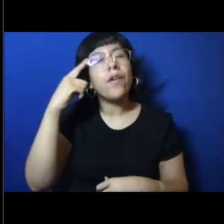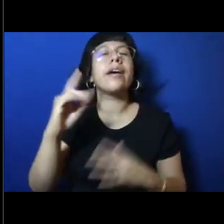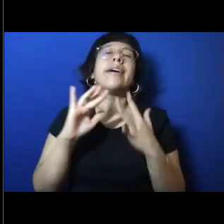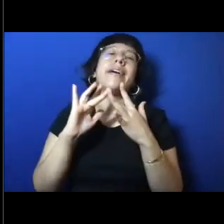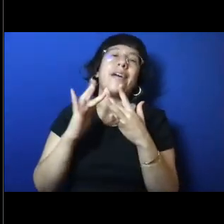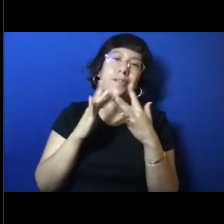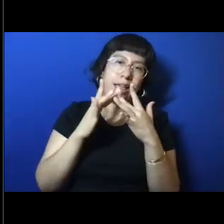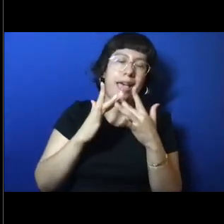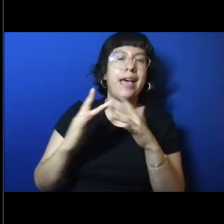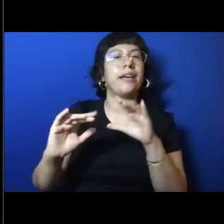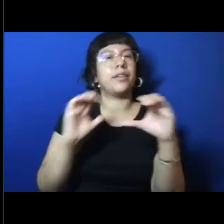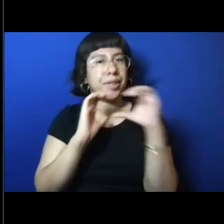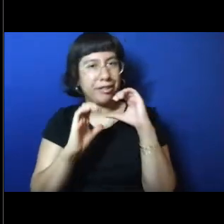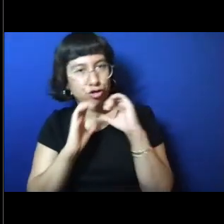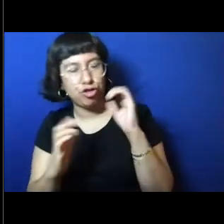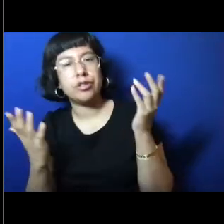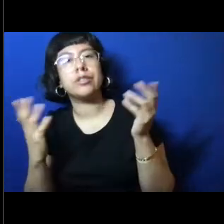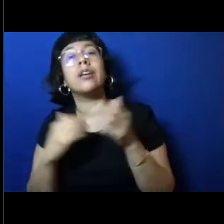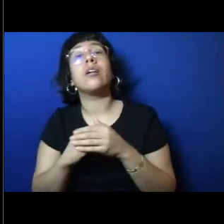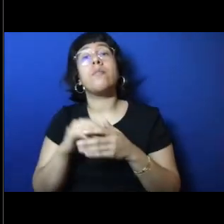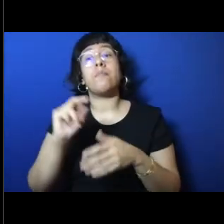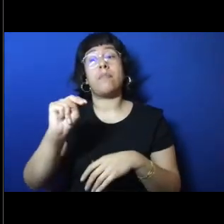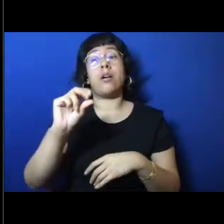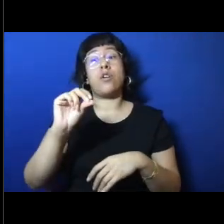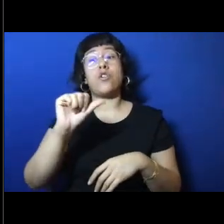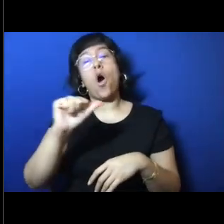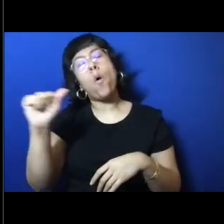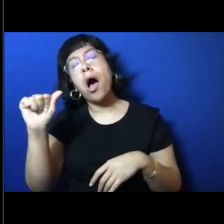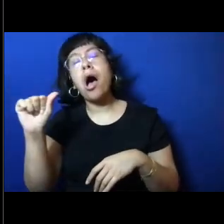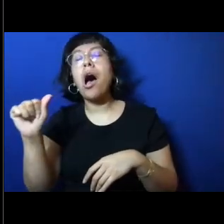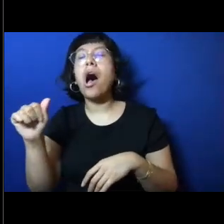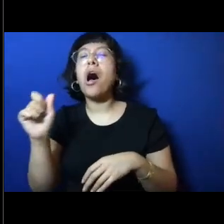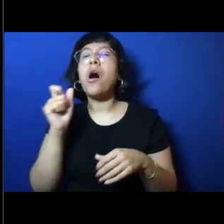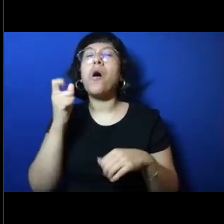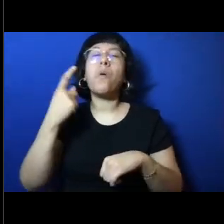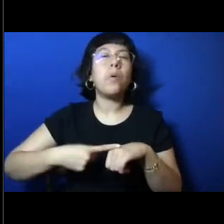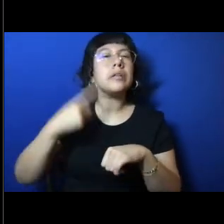But that's where, NOAA will launch one every other year roughly 'cause we don't need to launch them a lot.